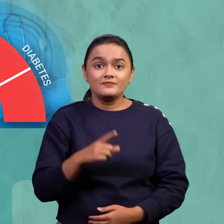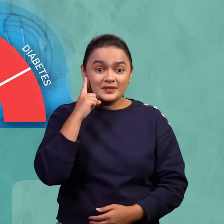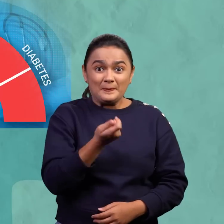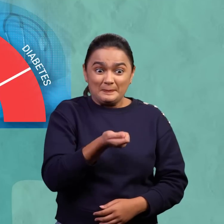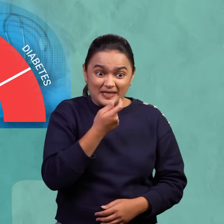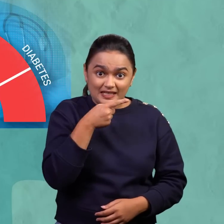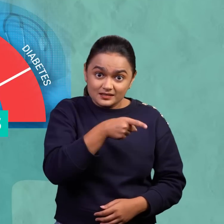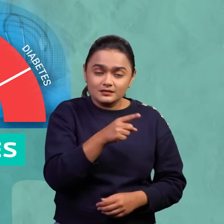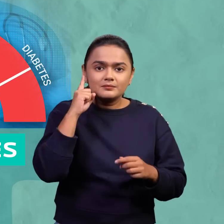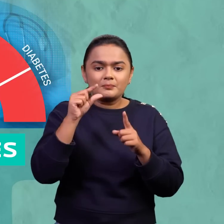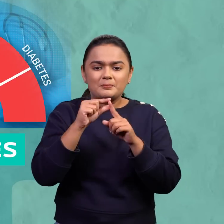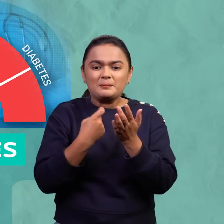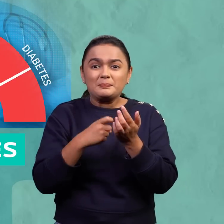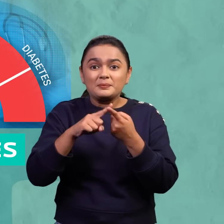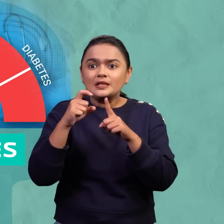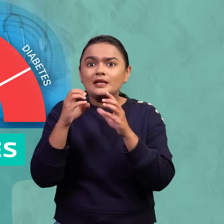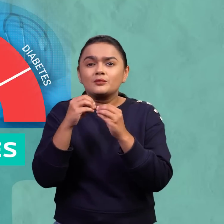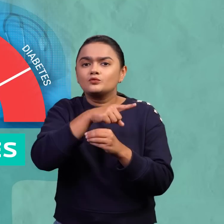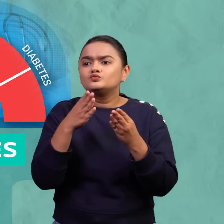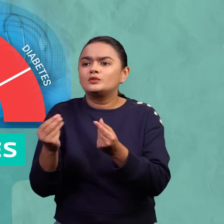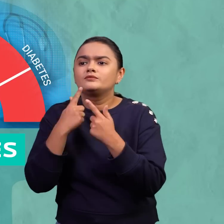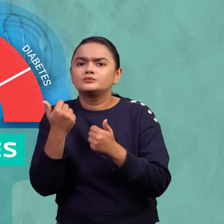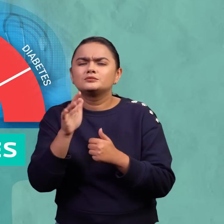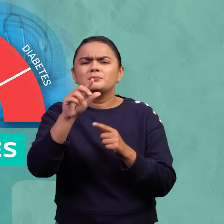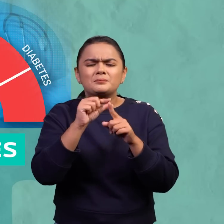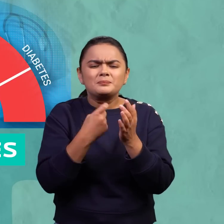Medicines cannot cure pre-diabetes! Now what is pre-diabetes?